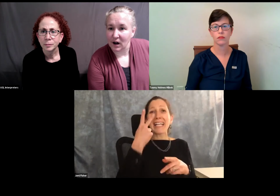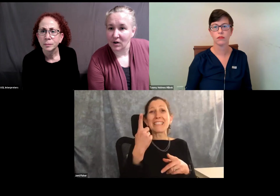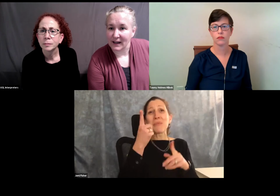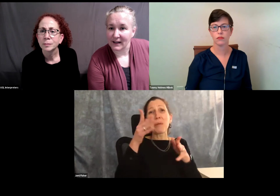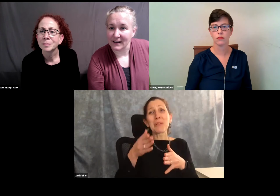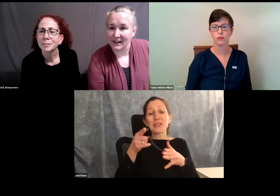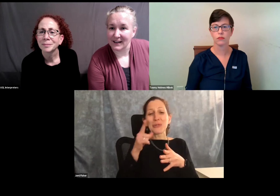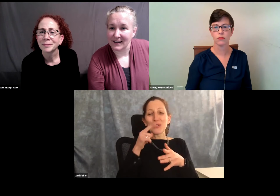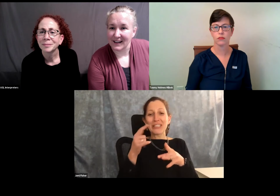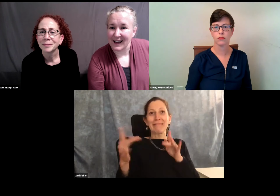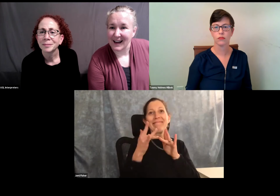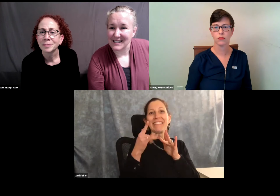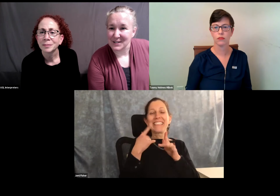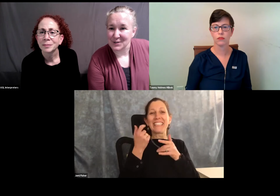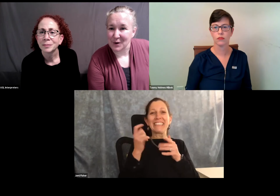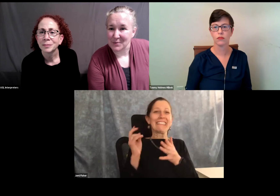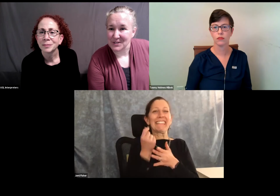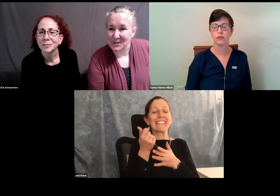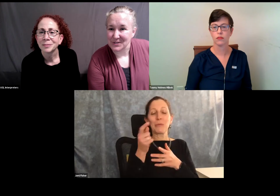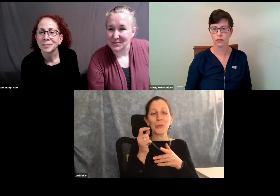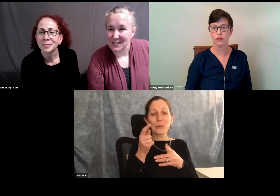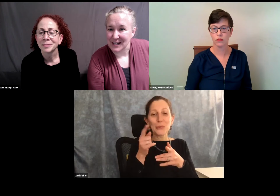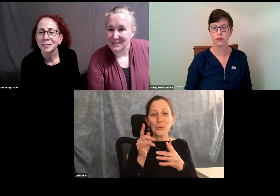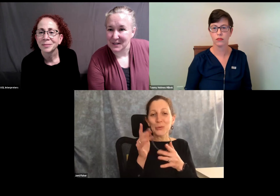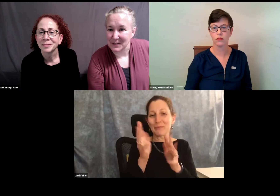Okay. I see there's one person who just reached out to me but.